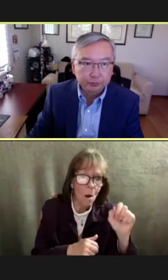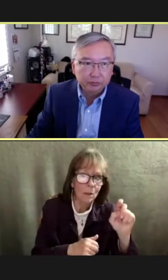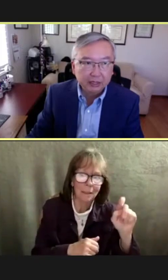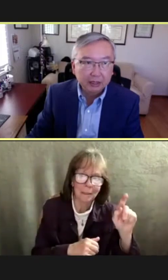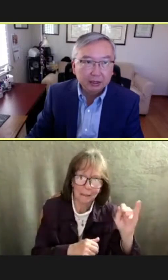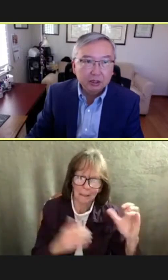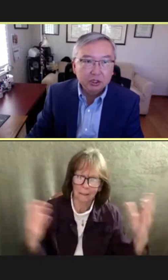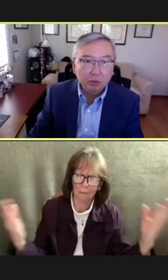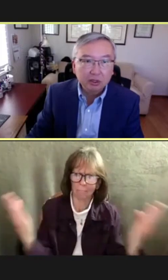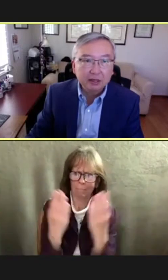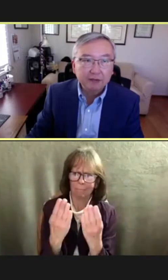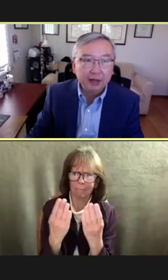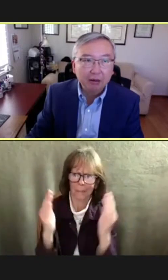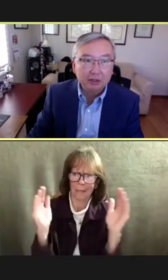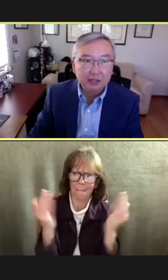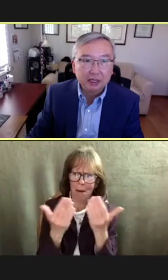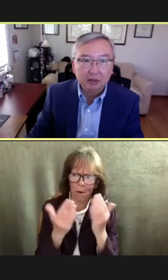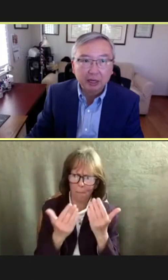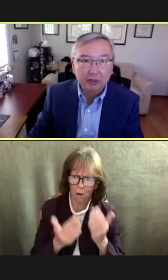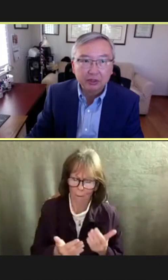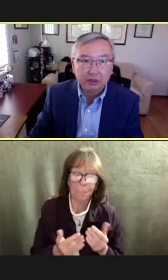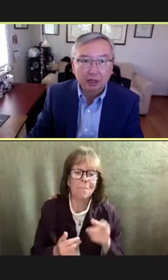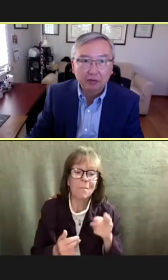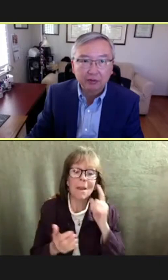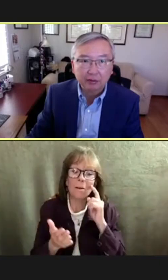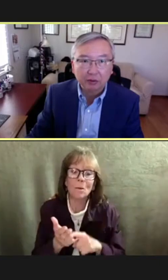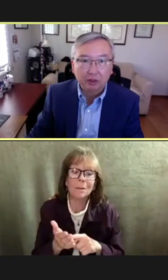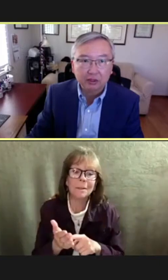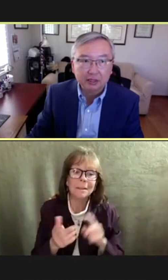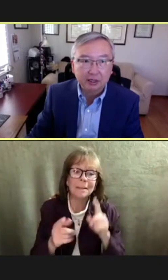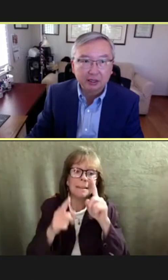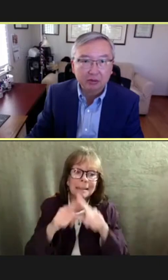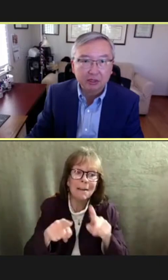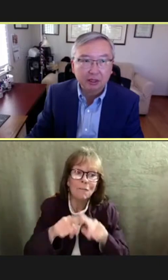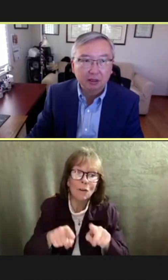So what they found was that the barriers to healthcare for